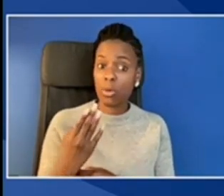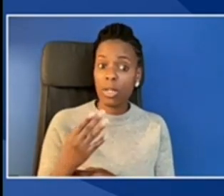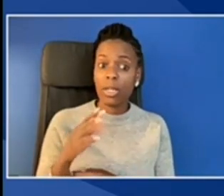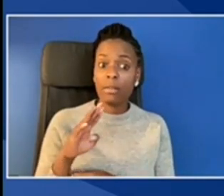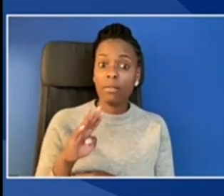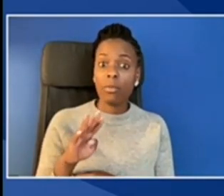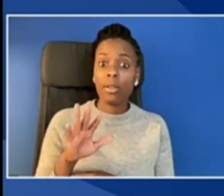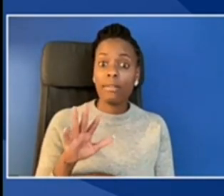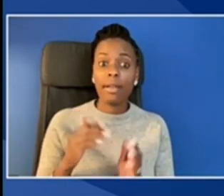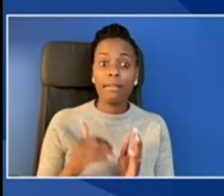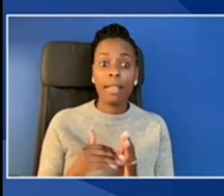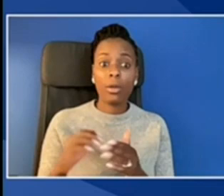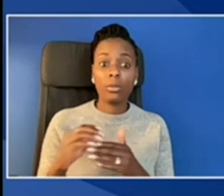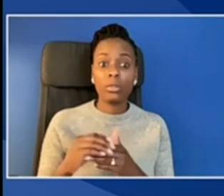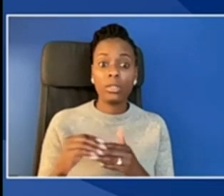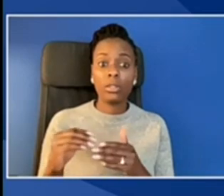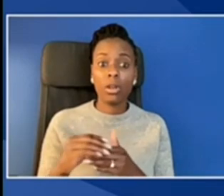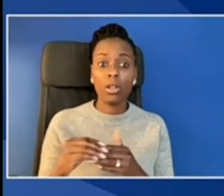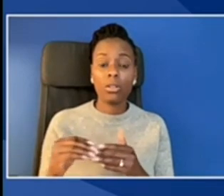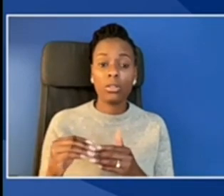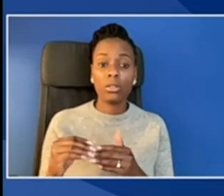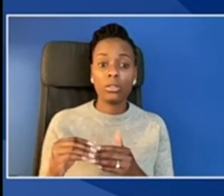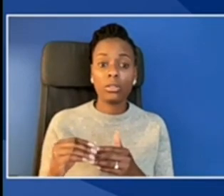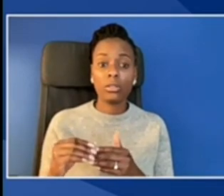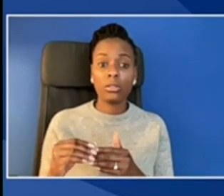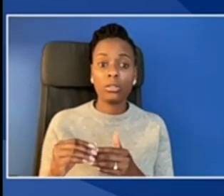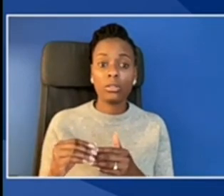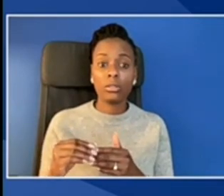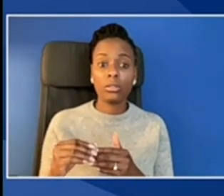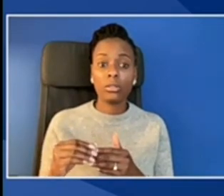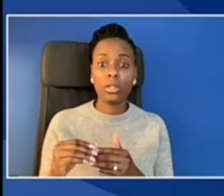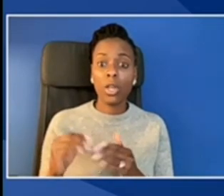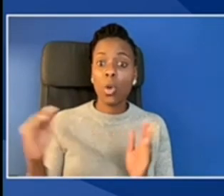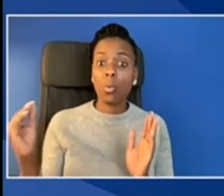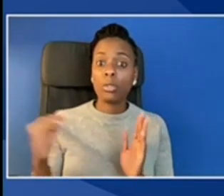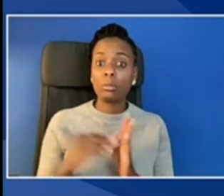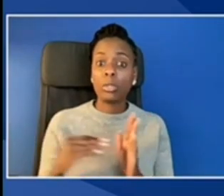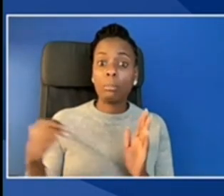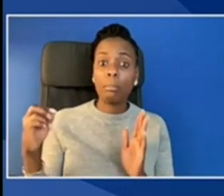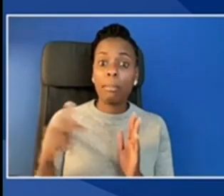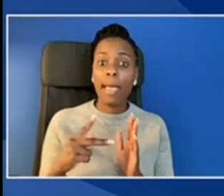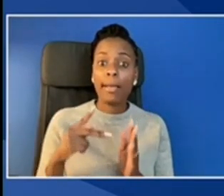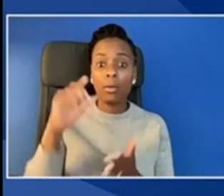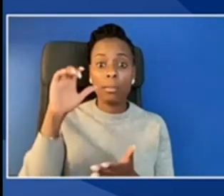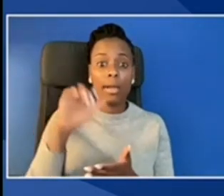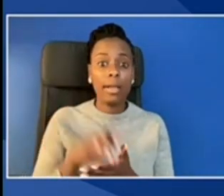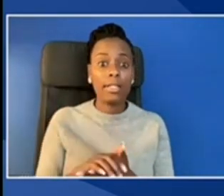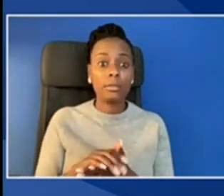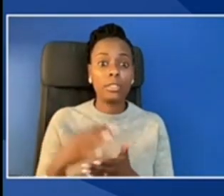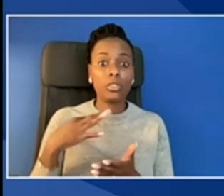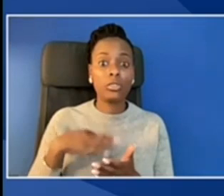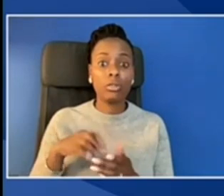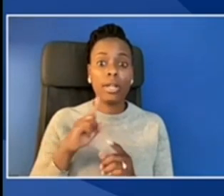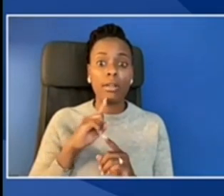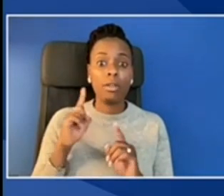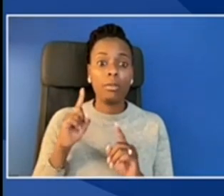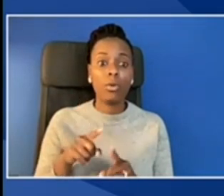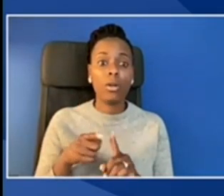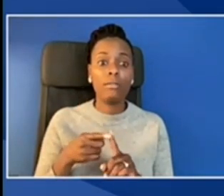now put back on my husband's credit report reporting from Nelnet, even though Nelnet